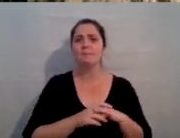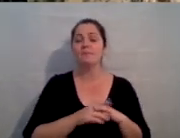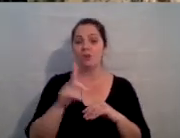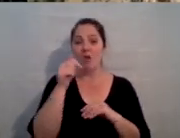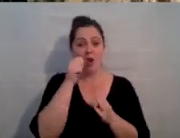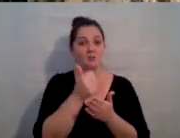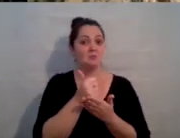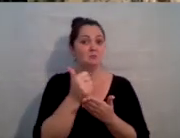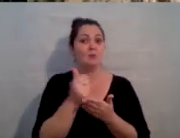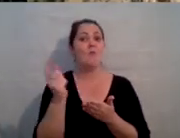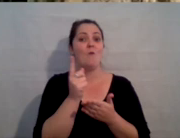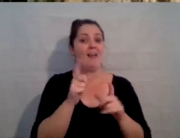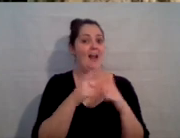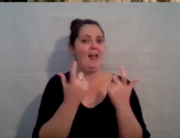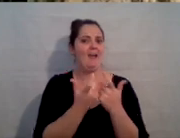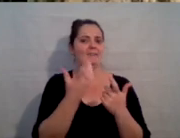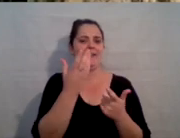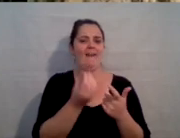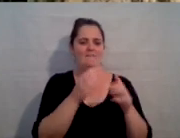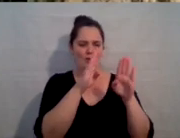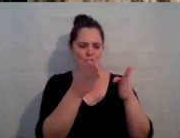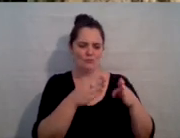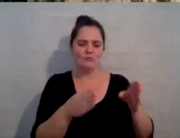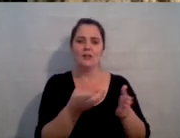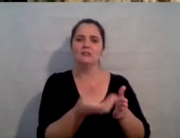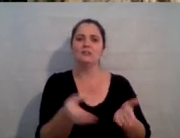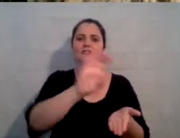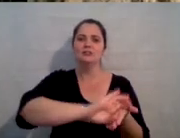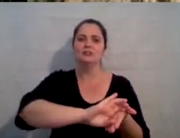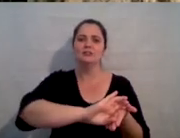hourglass which they would turn over on the stand and that's what they used as a timer.